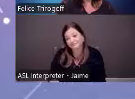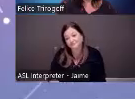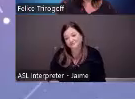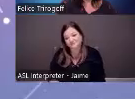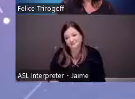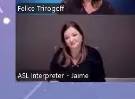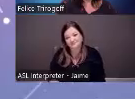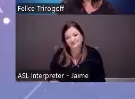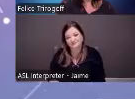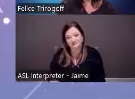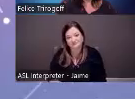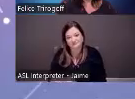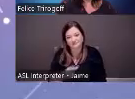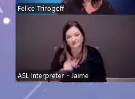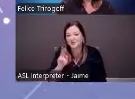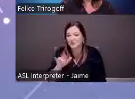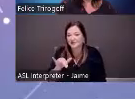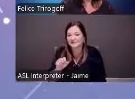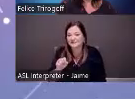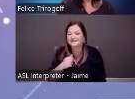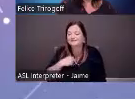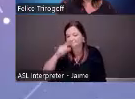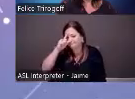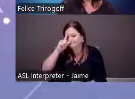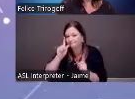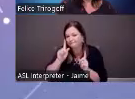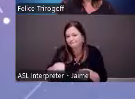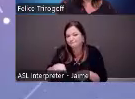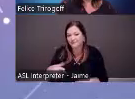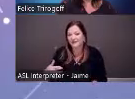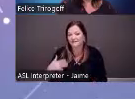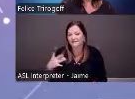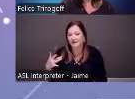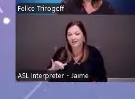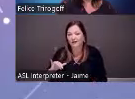Yeah, I would just agree with that. It felt like a really strong team,